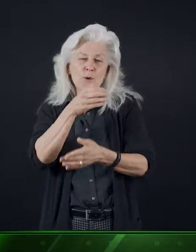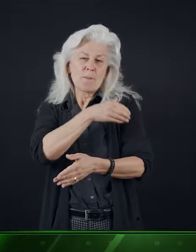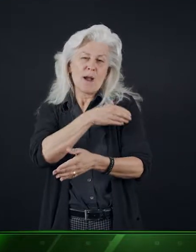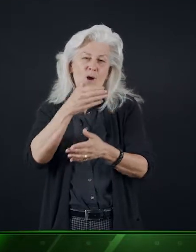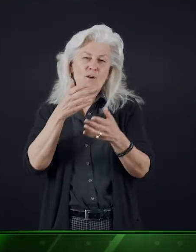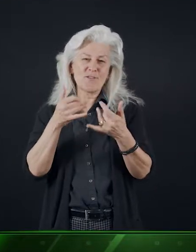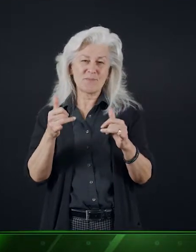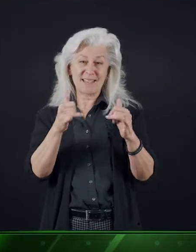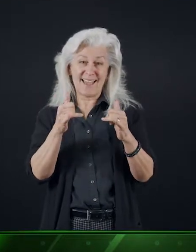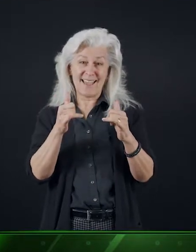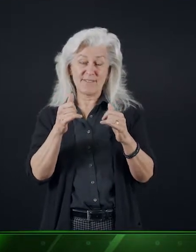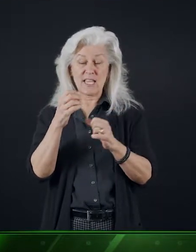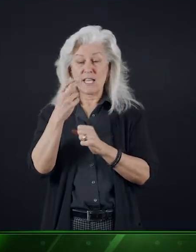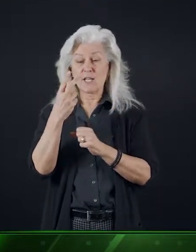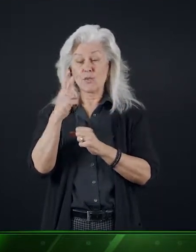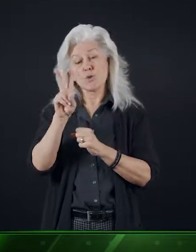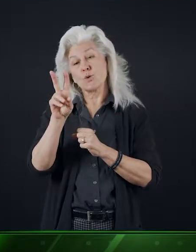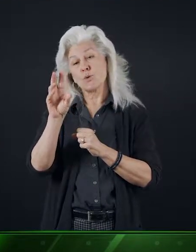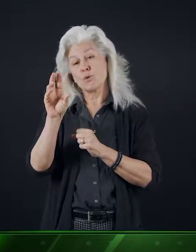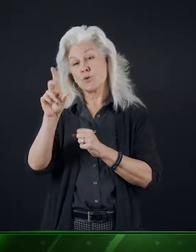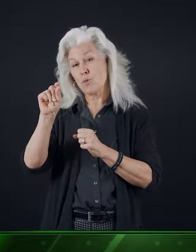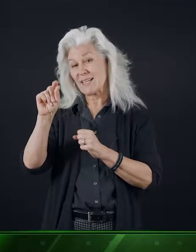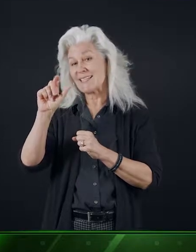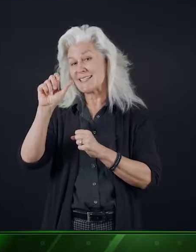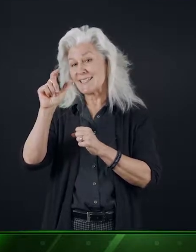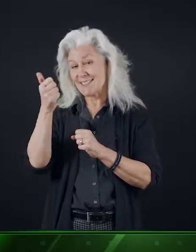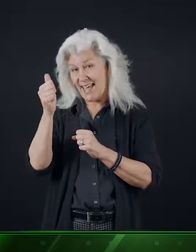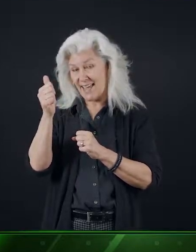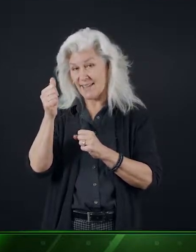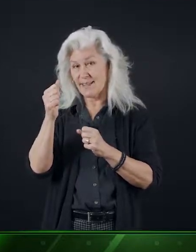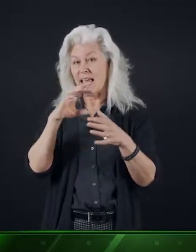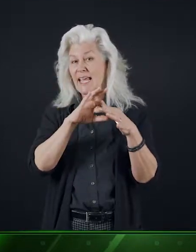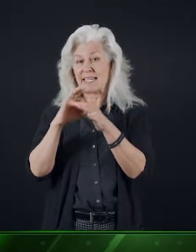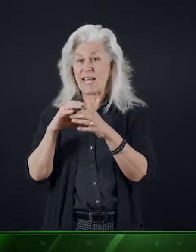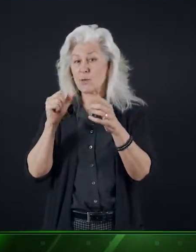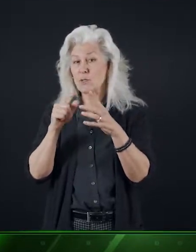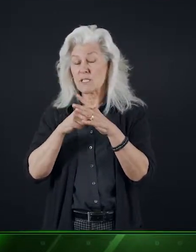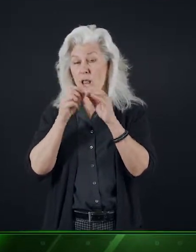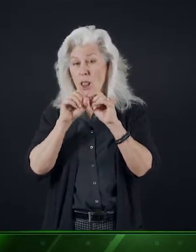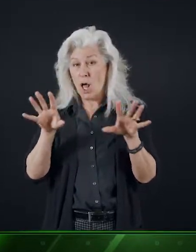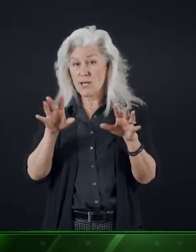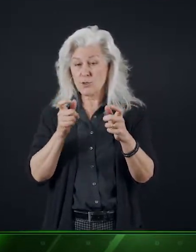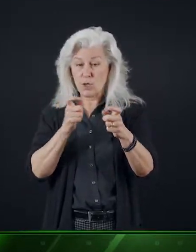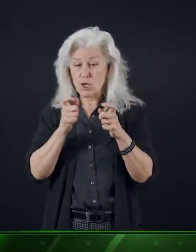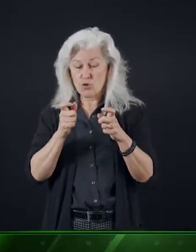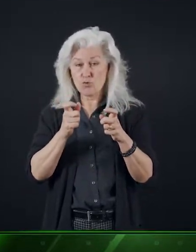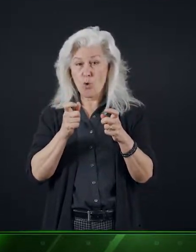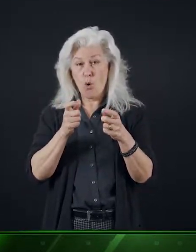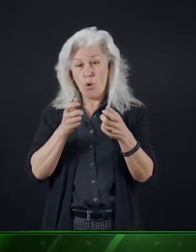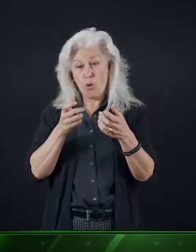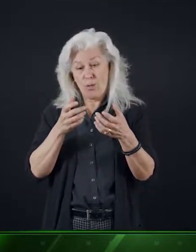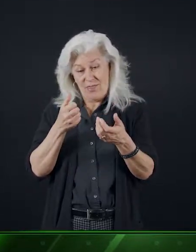Back in 2010, Kinect was launched with motion sensing to bring control of video games through the body and the voice,